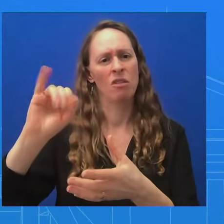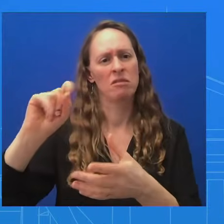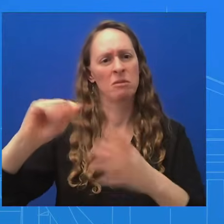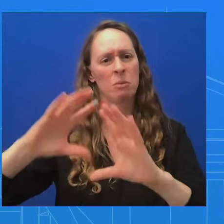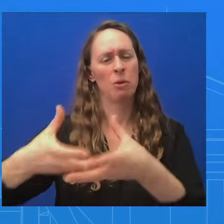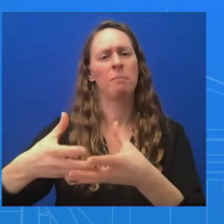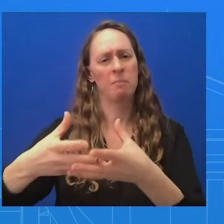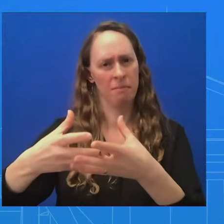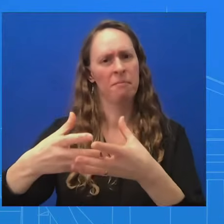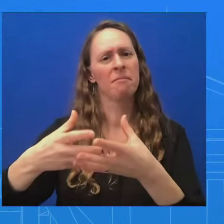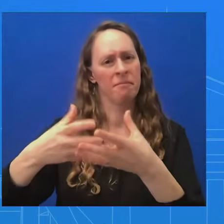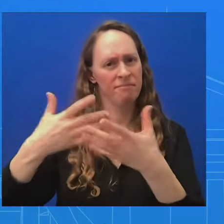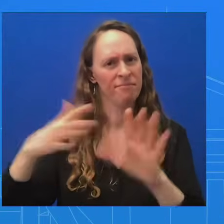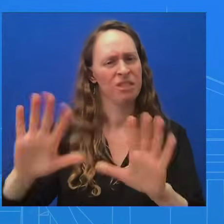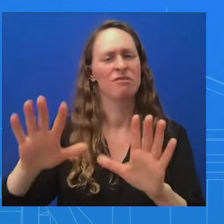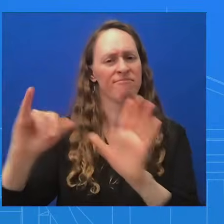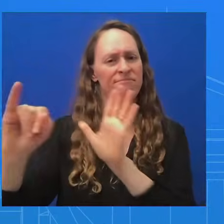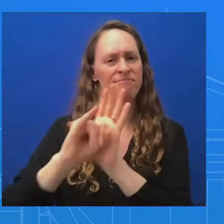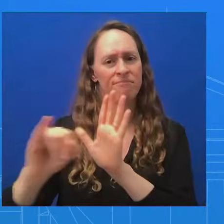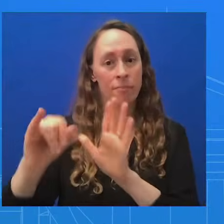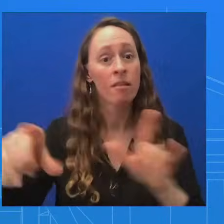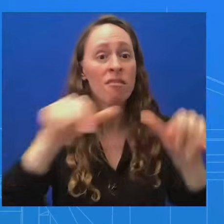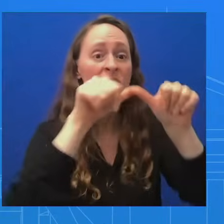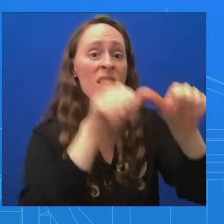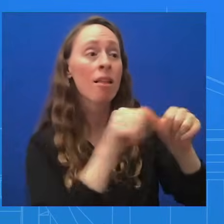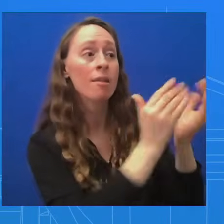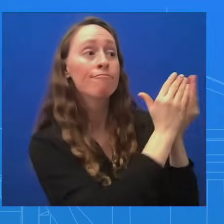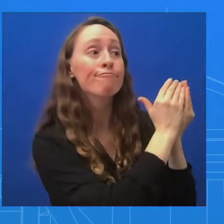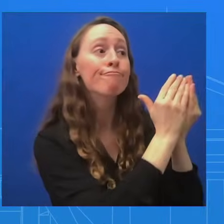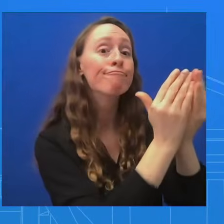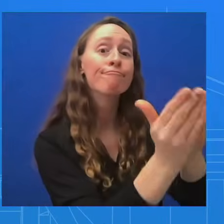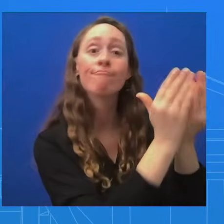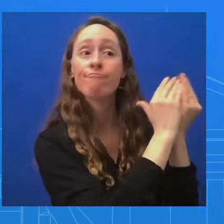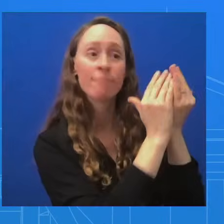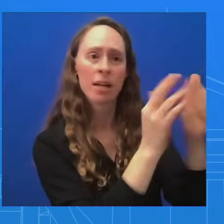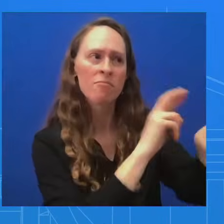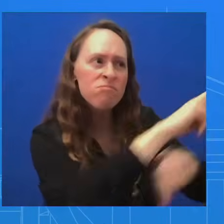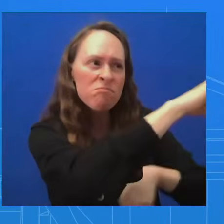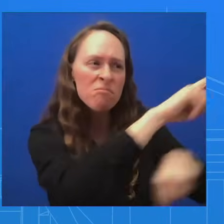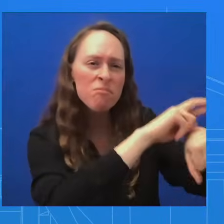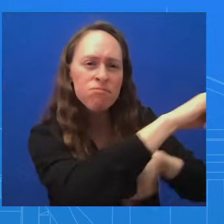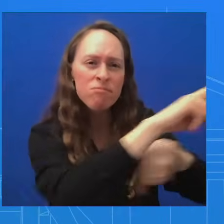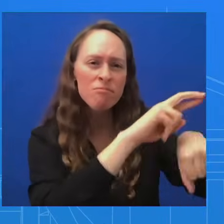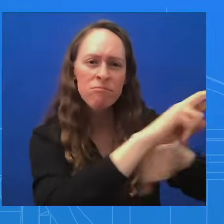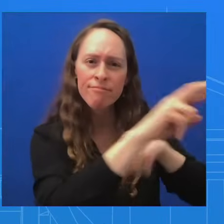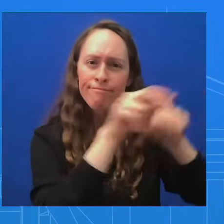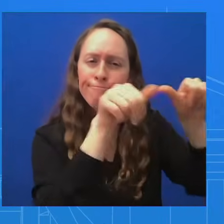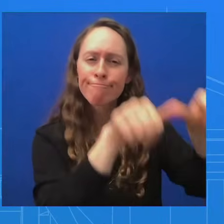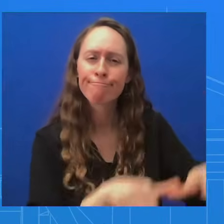Should we just stop -- stop defending ships and just let them have their way with the Southern Red Sea?